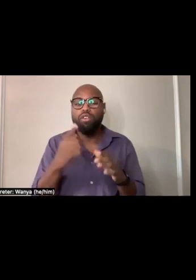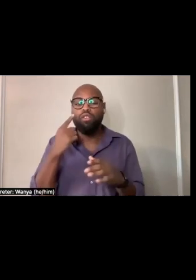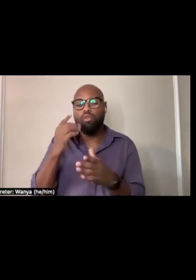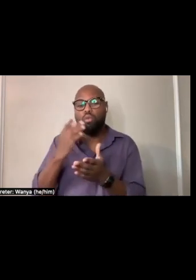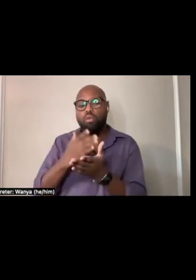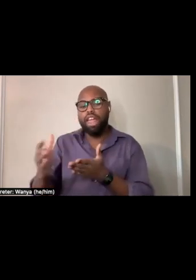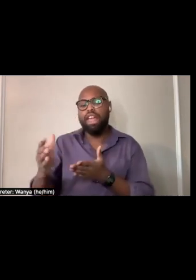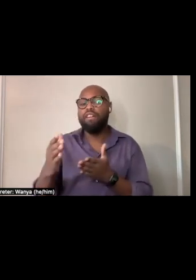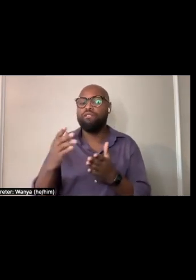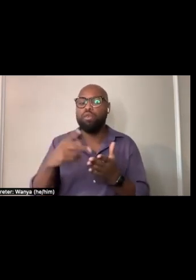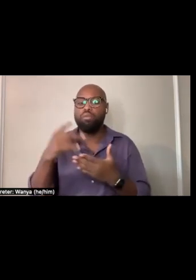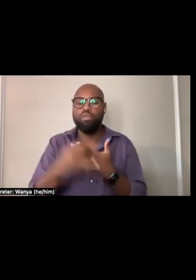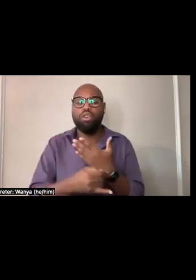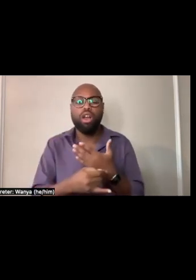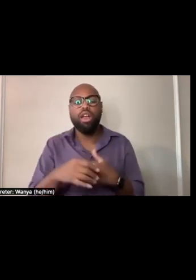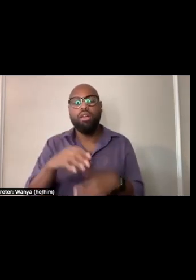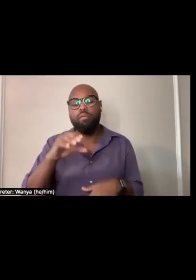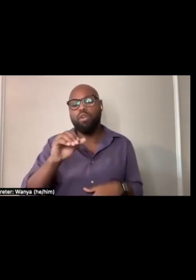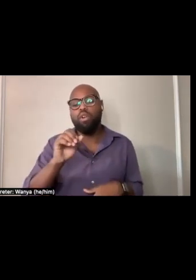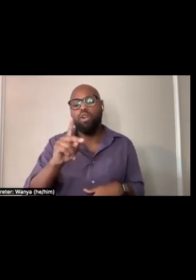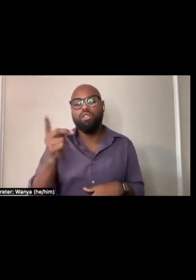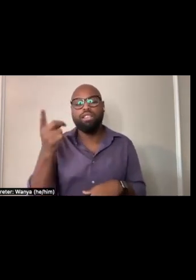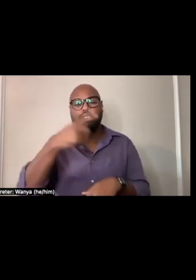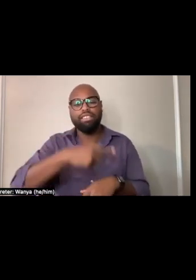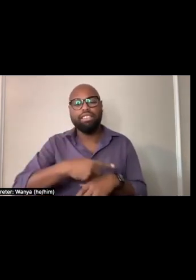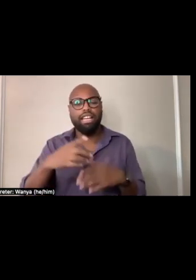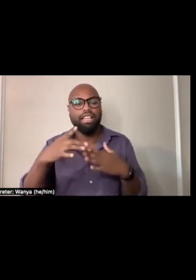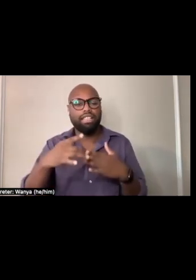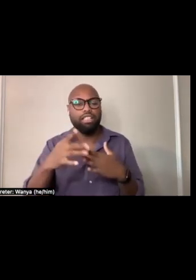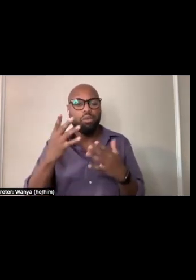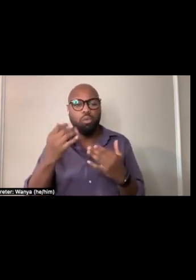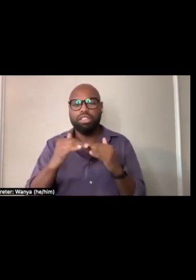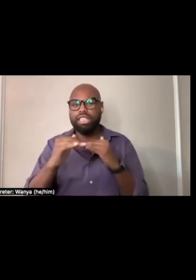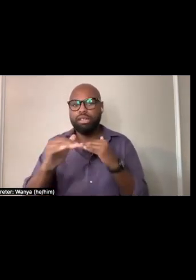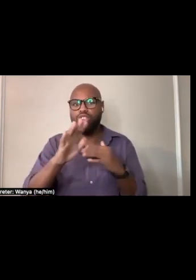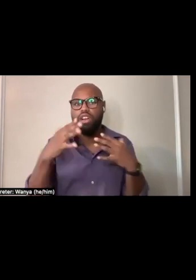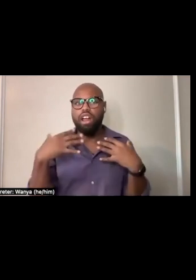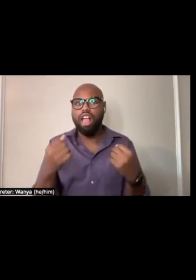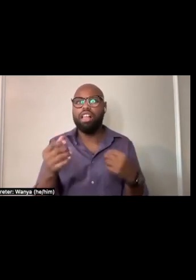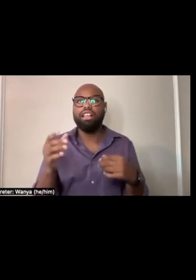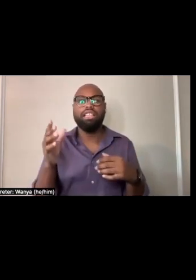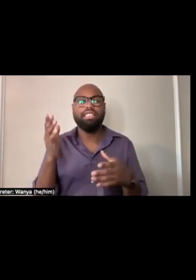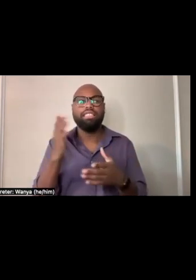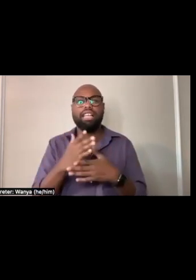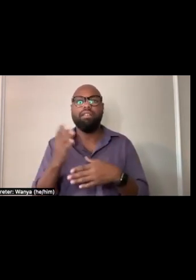Oakdays leaders set out to stabilize their health and stop the cycling in and out of emergency departments.